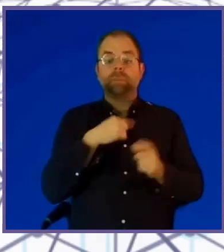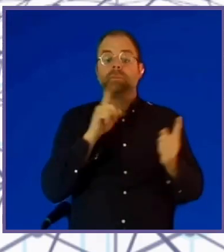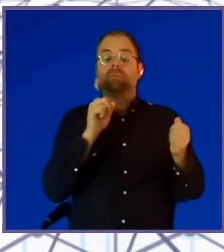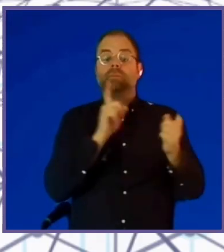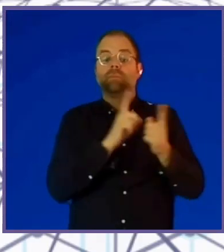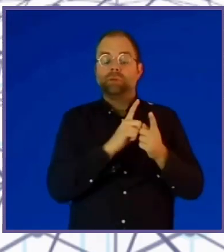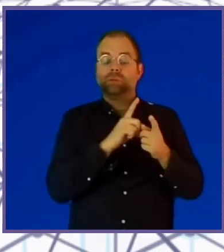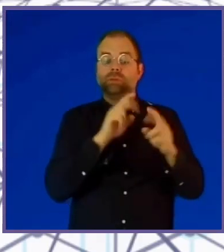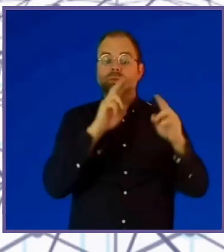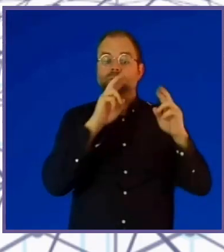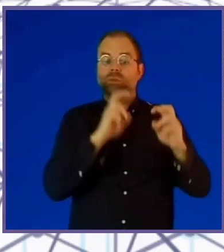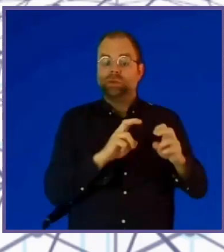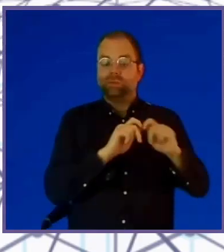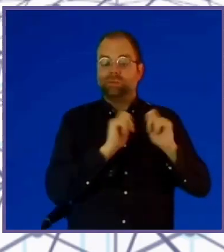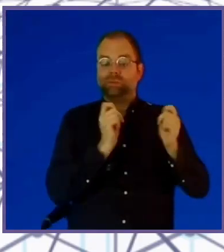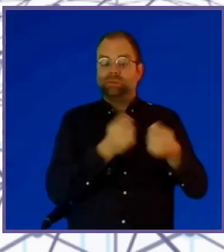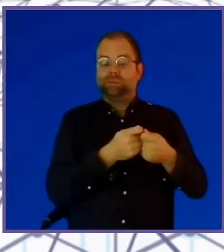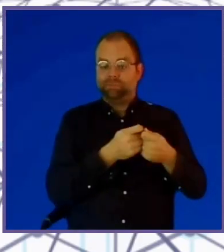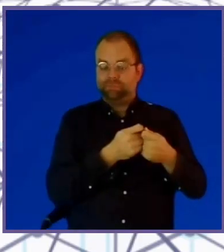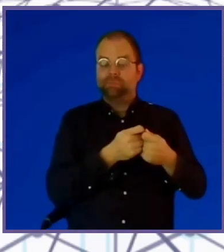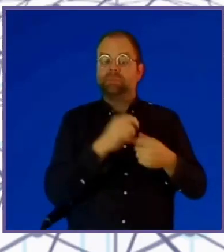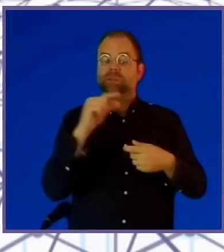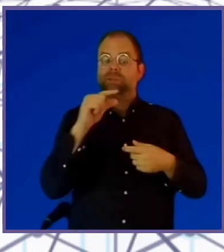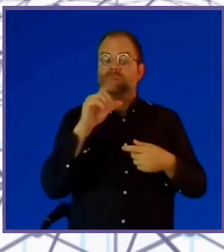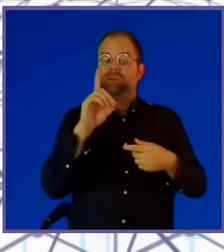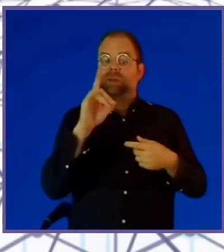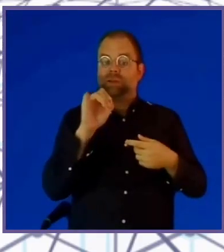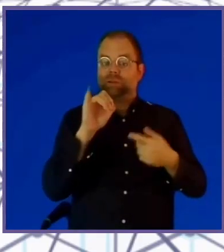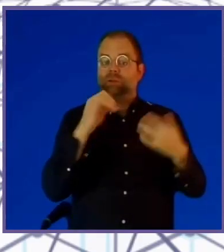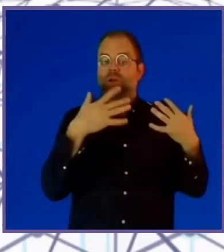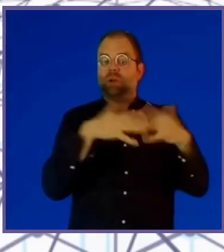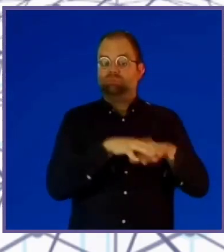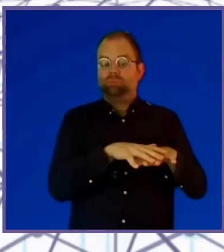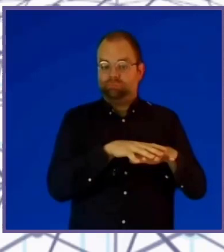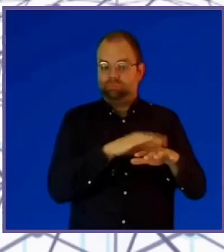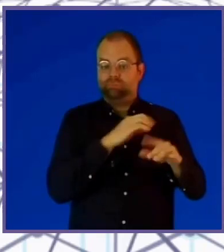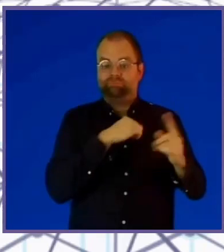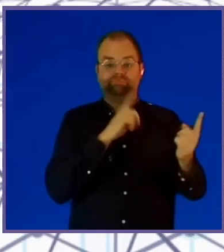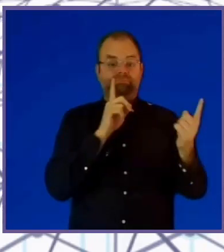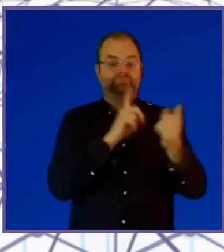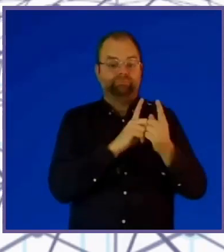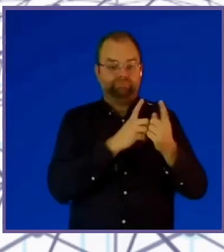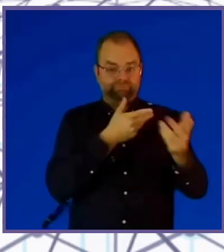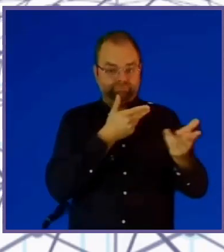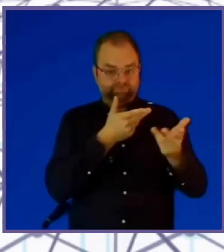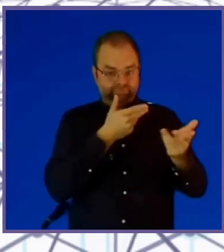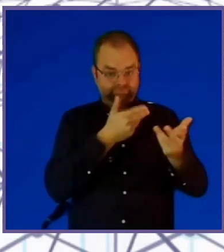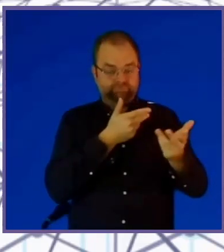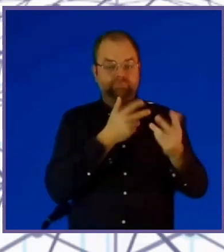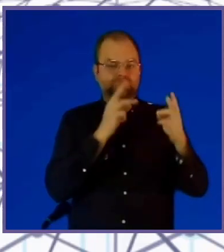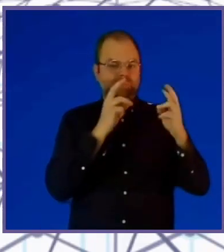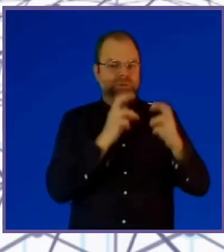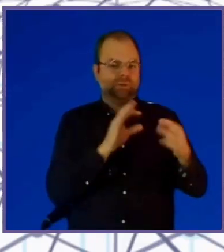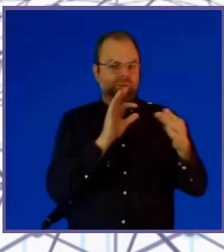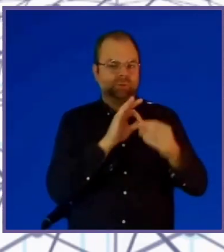This journey, seeing how research and evidence is done, has given me a whole new perspective